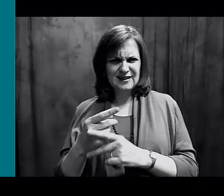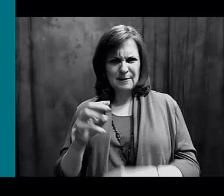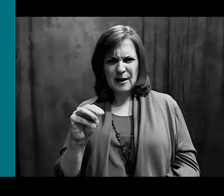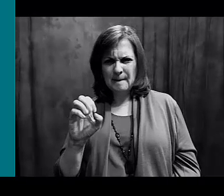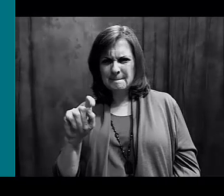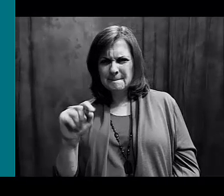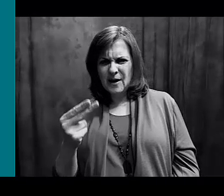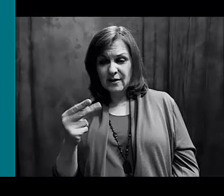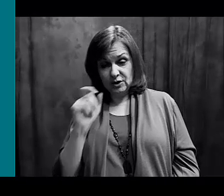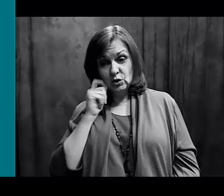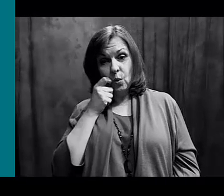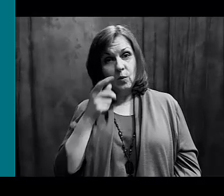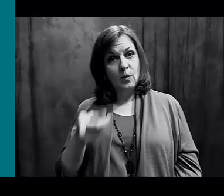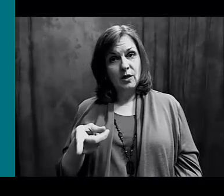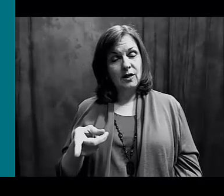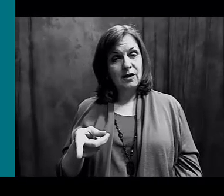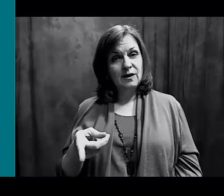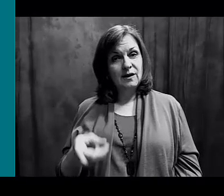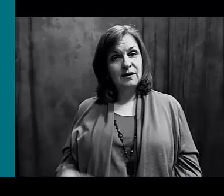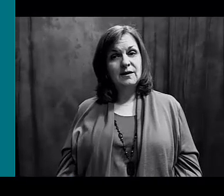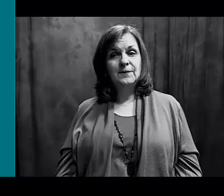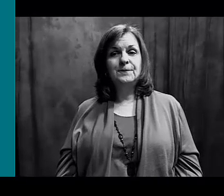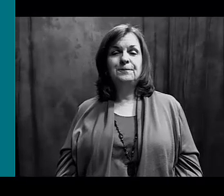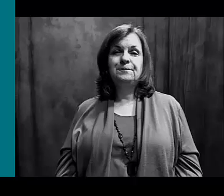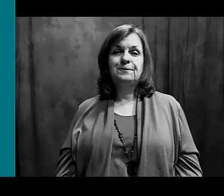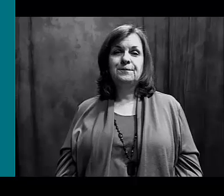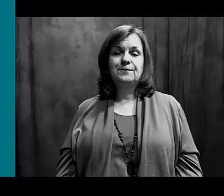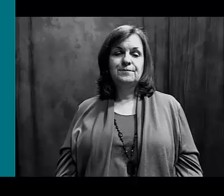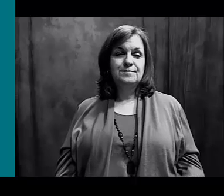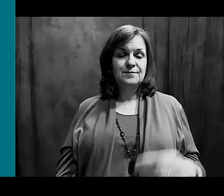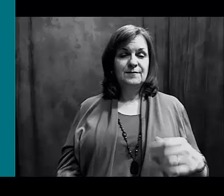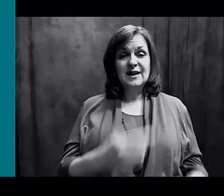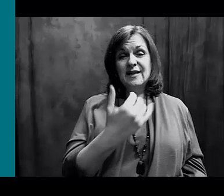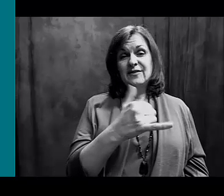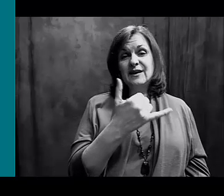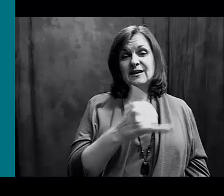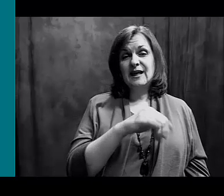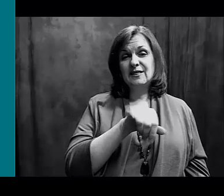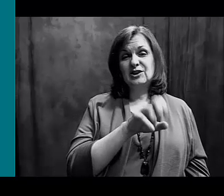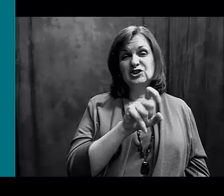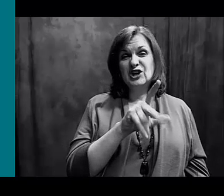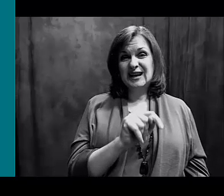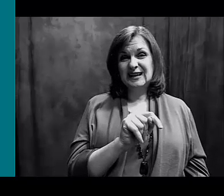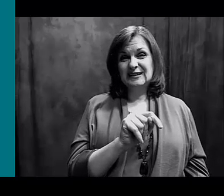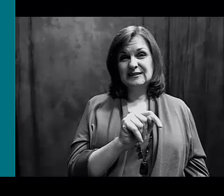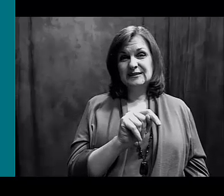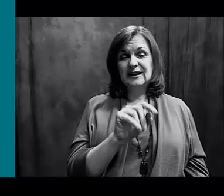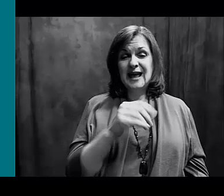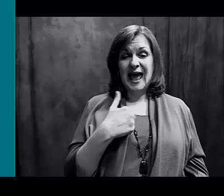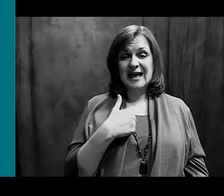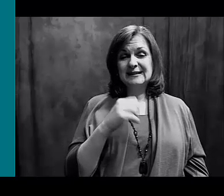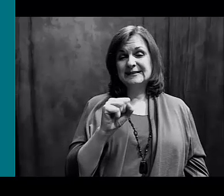kinda cool right!? so the yellow jacket of course has a terrible stinger